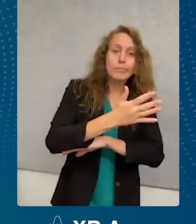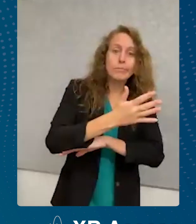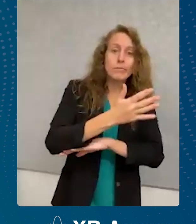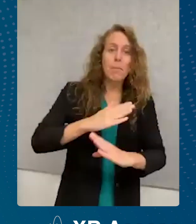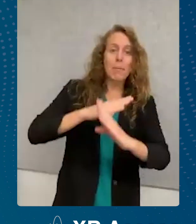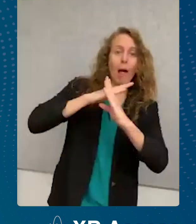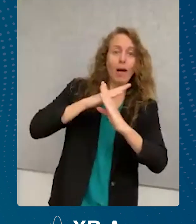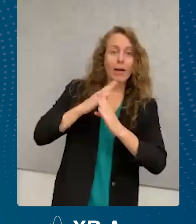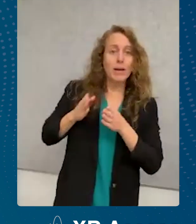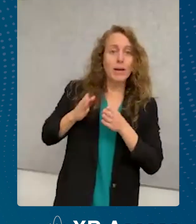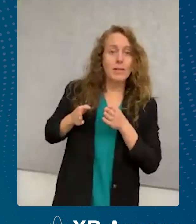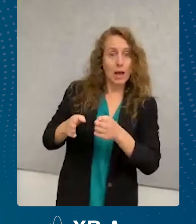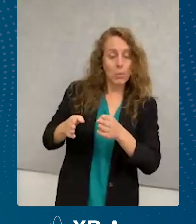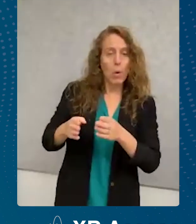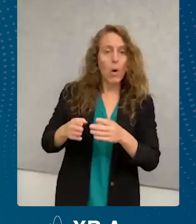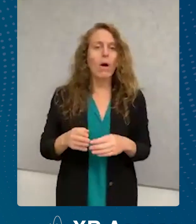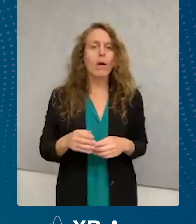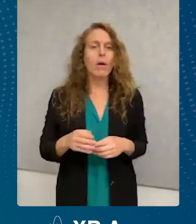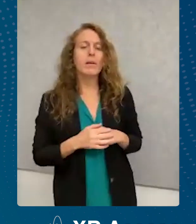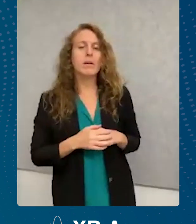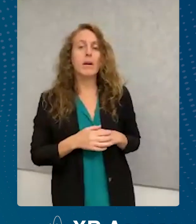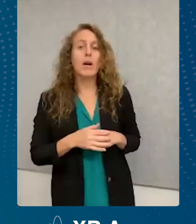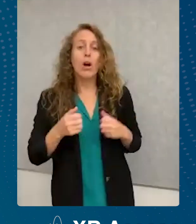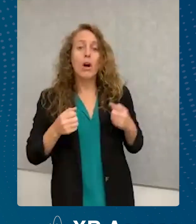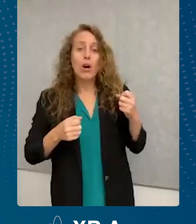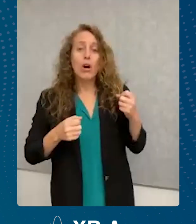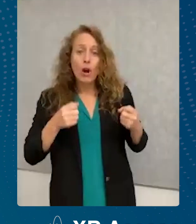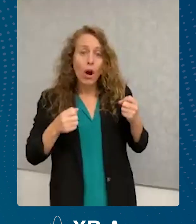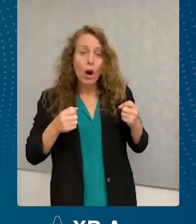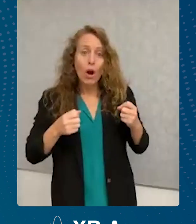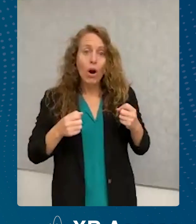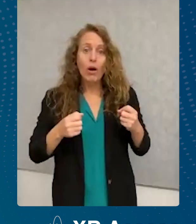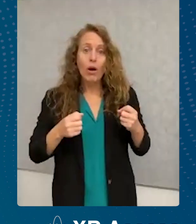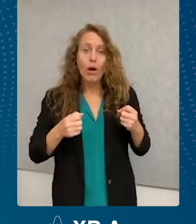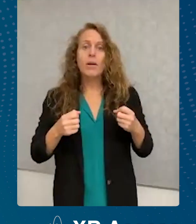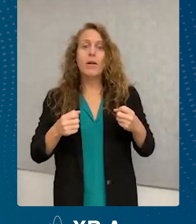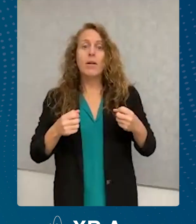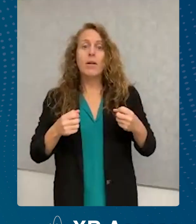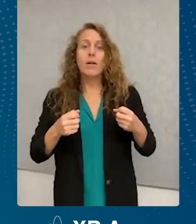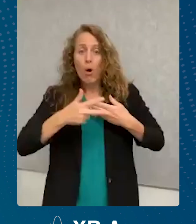a fire hydrant, parked car, a pole, garbage recycling